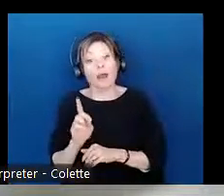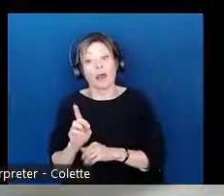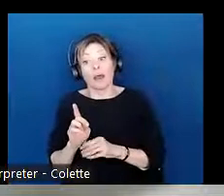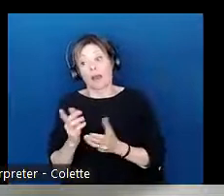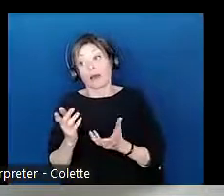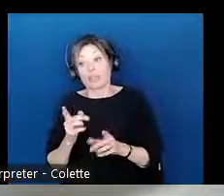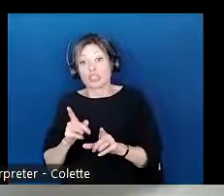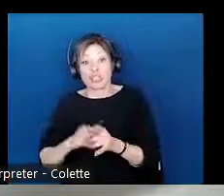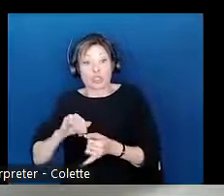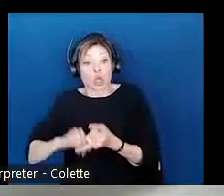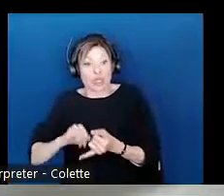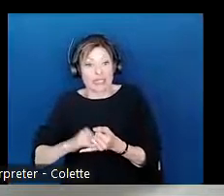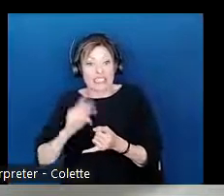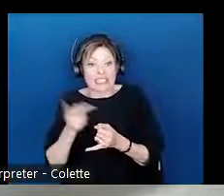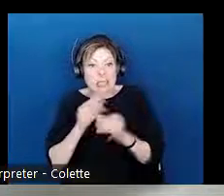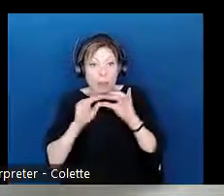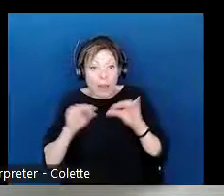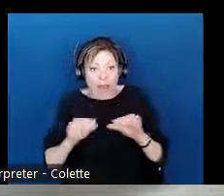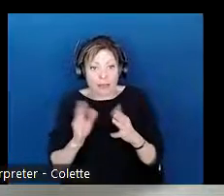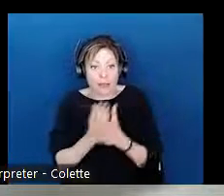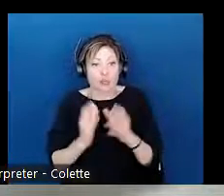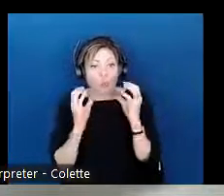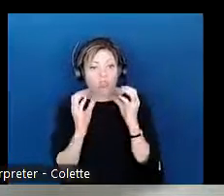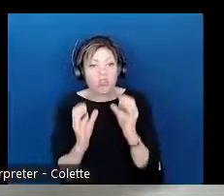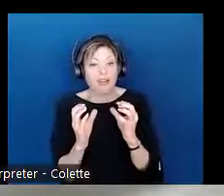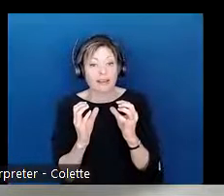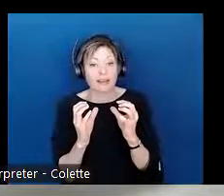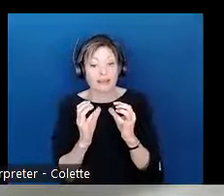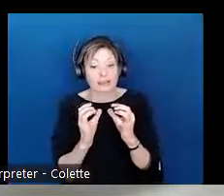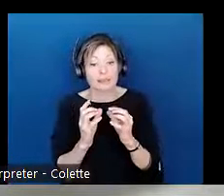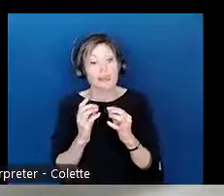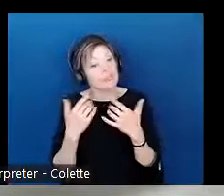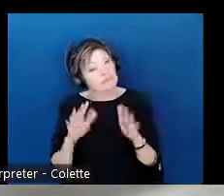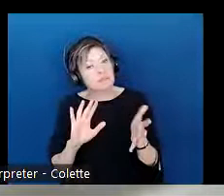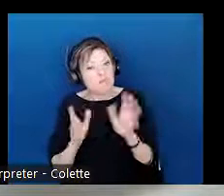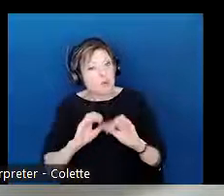really dug the legs in so she you know she's done quite well but it's just that obviously